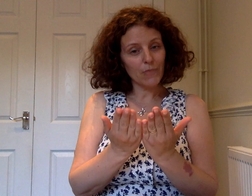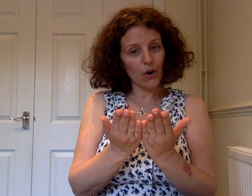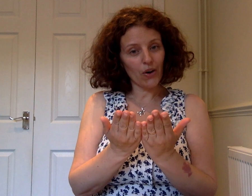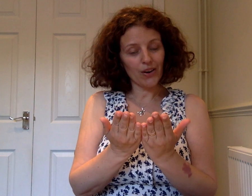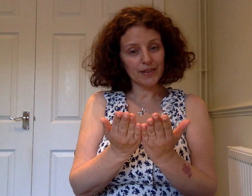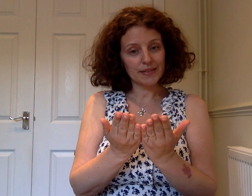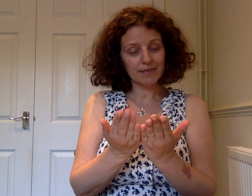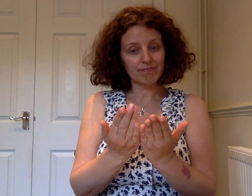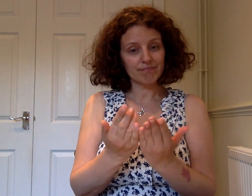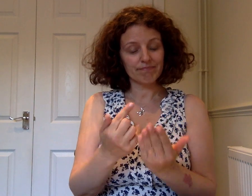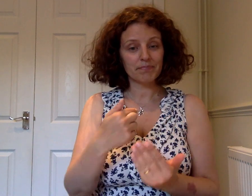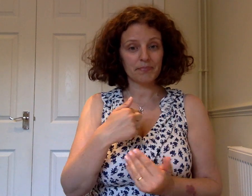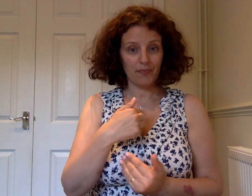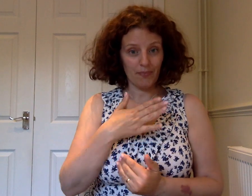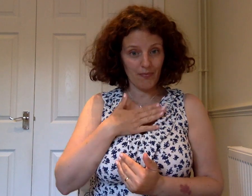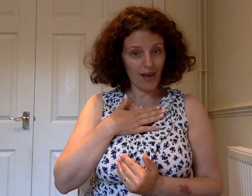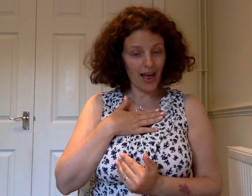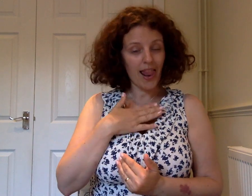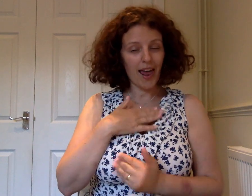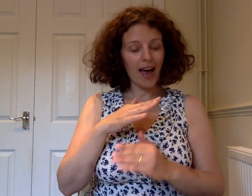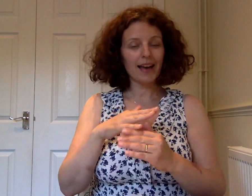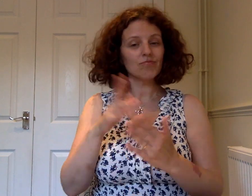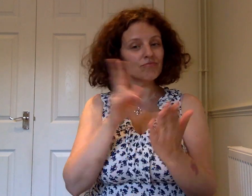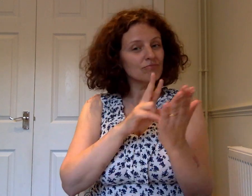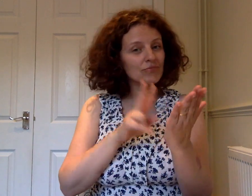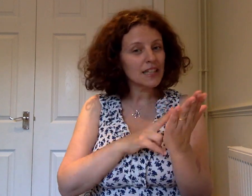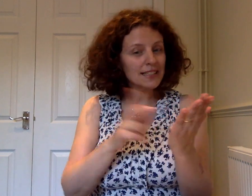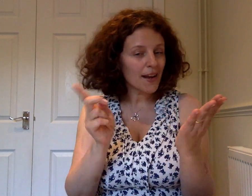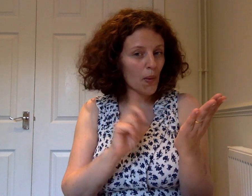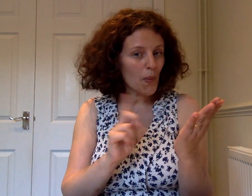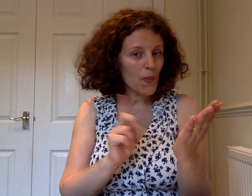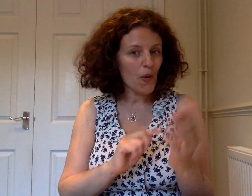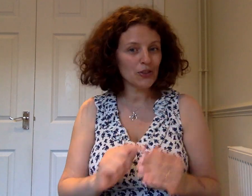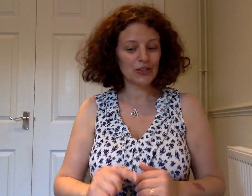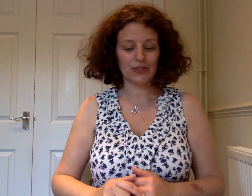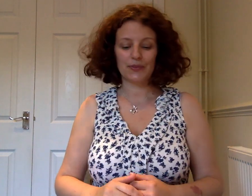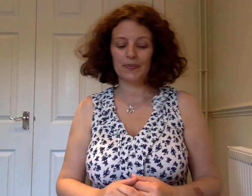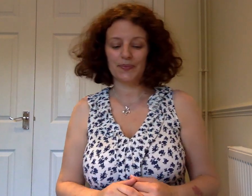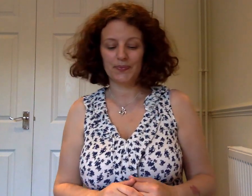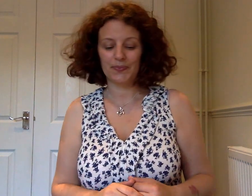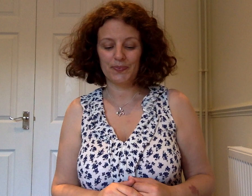What books do I like reading?